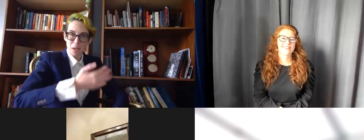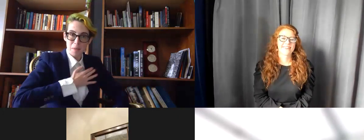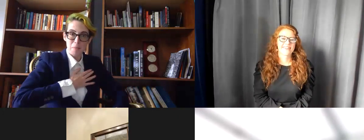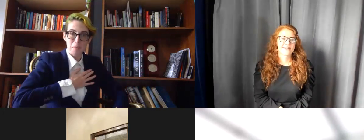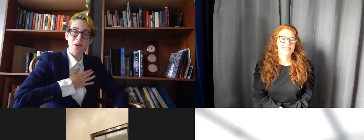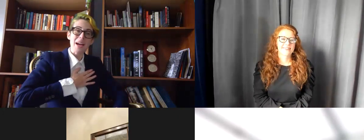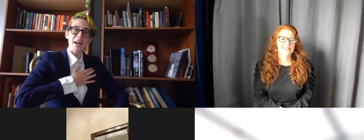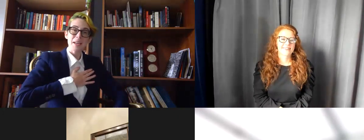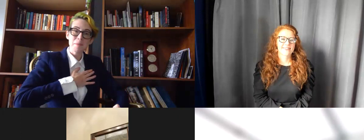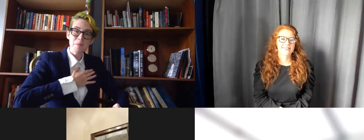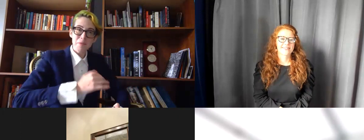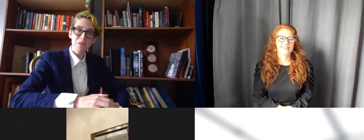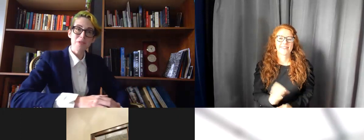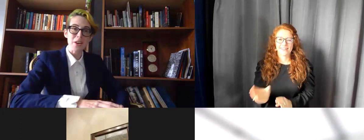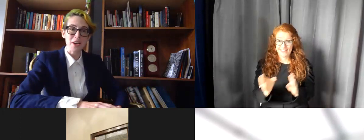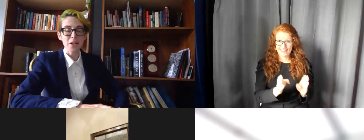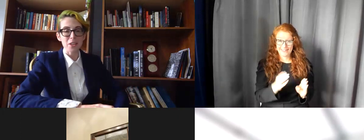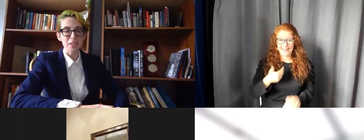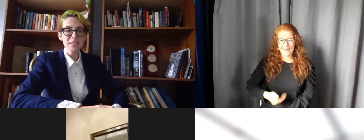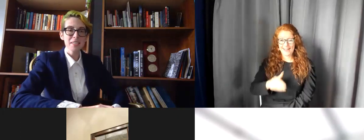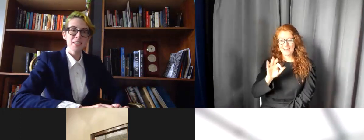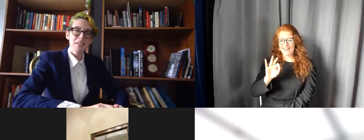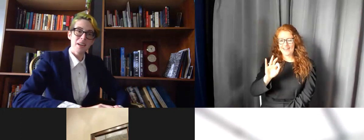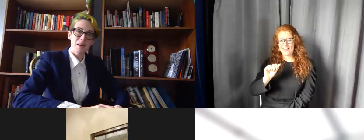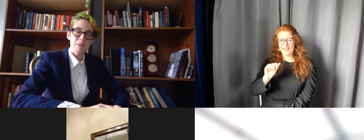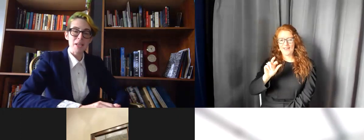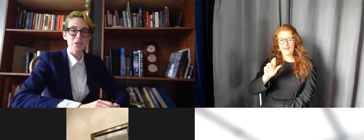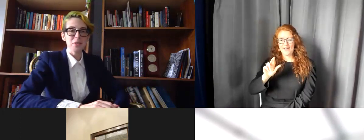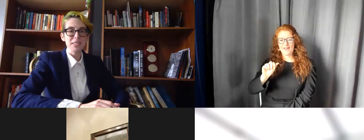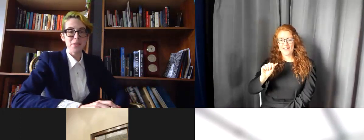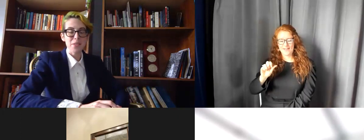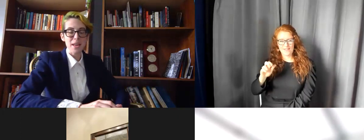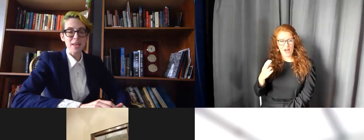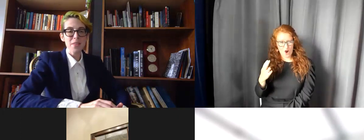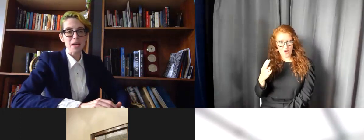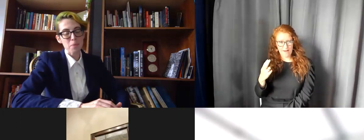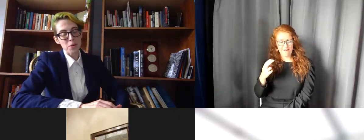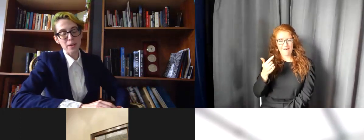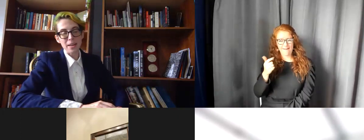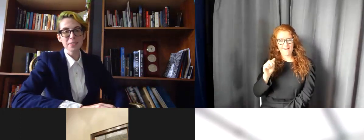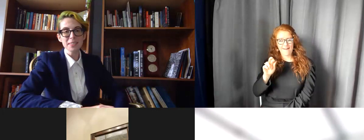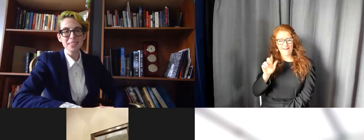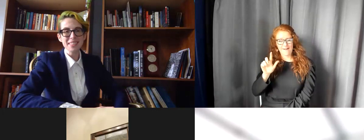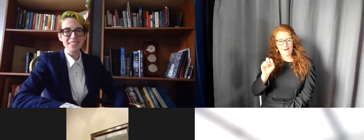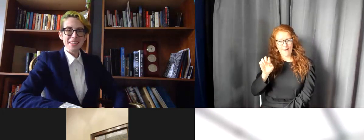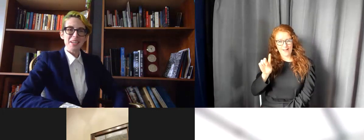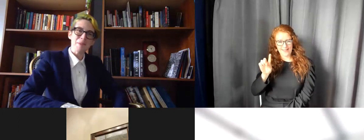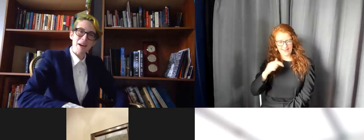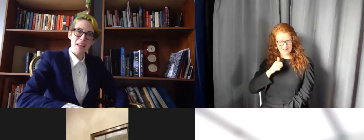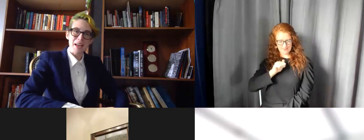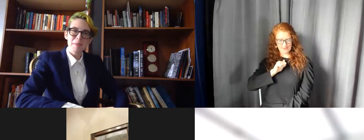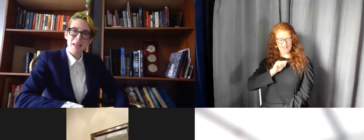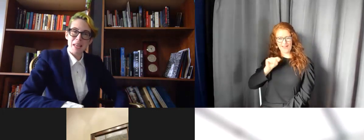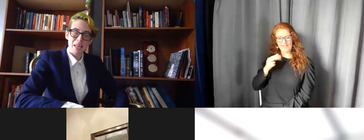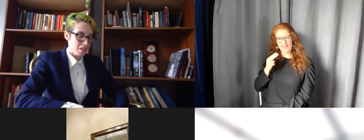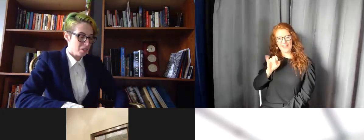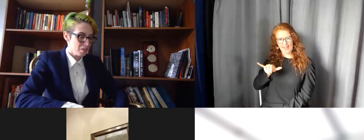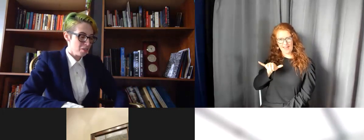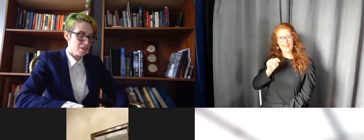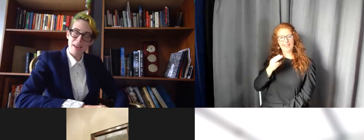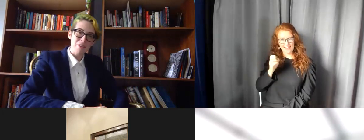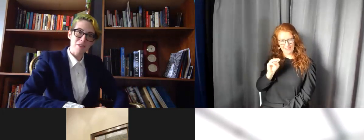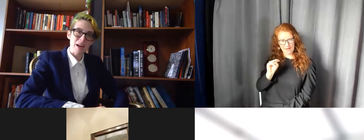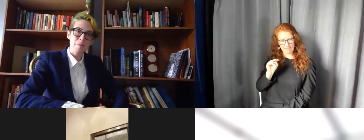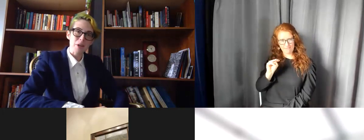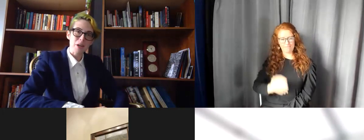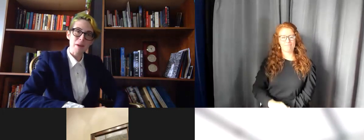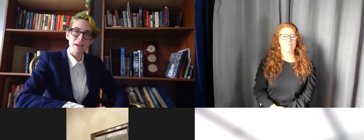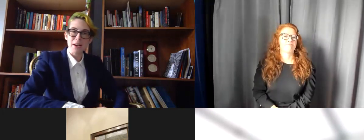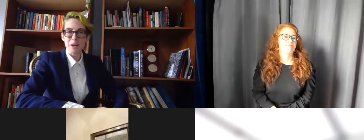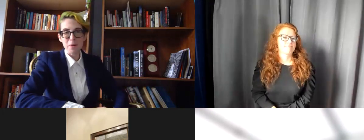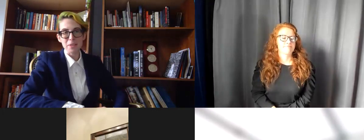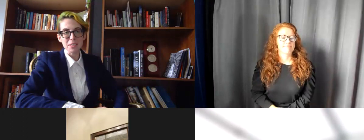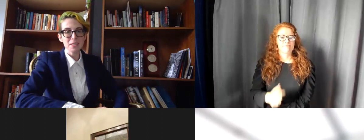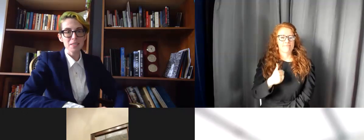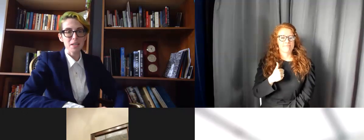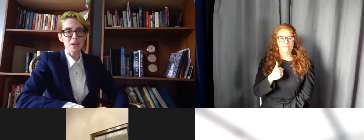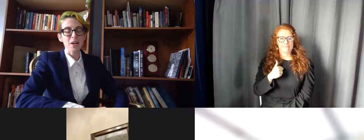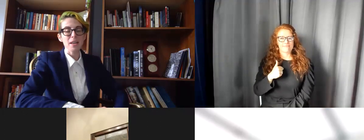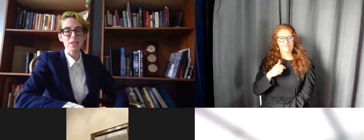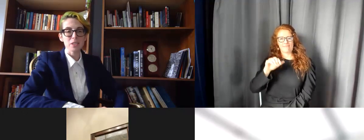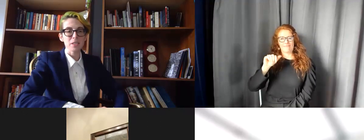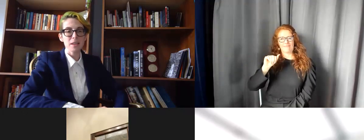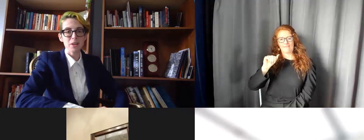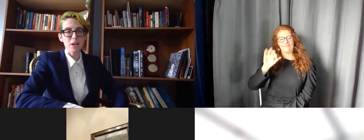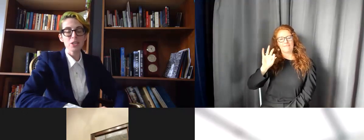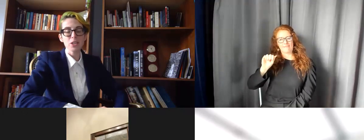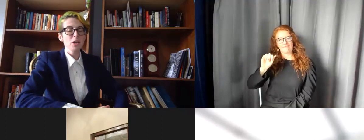Farrah Garland: All right. I am Sarah Garland. I use they them pronounce. I am a a fab non-binary person, Caucasian. I've got